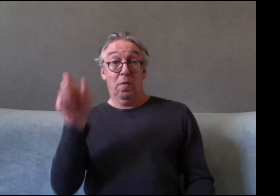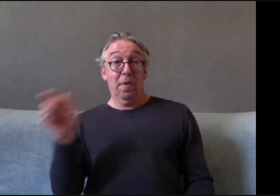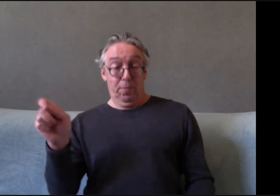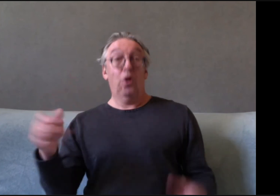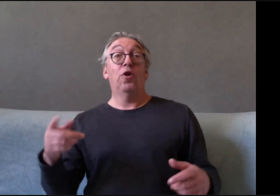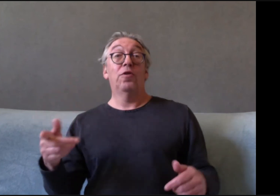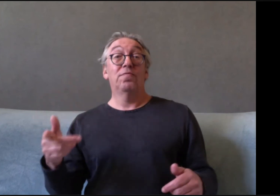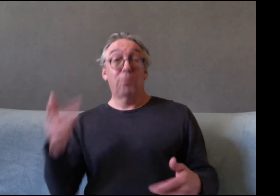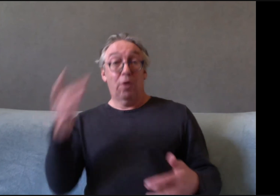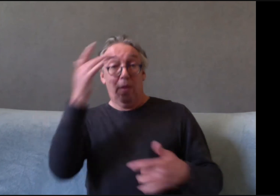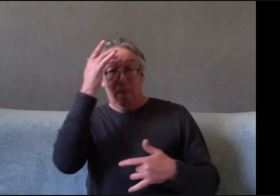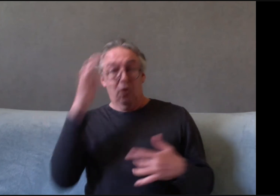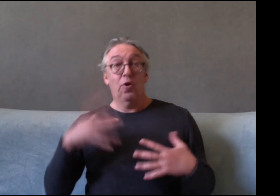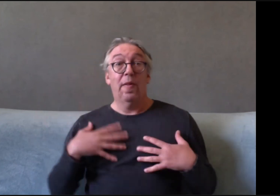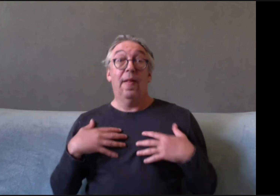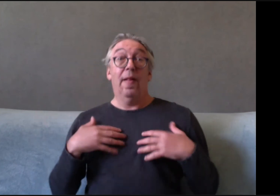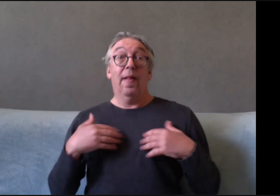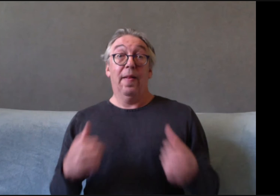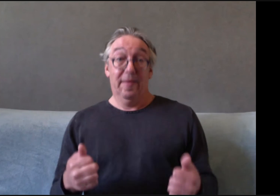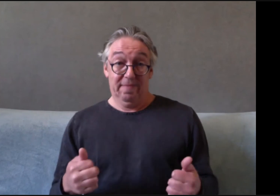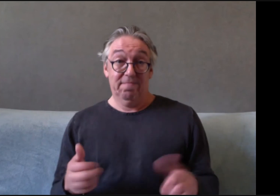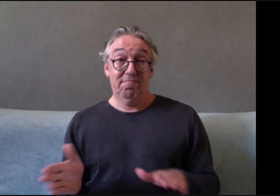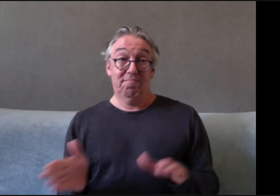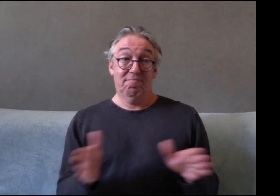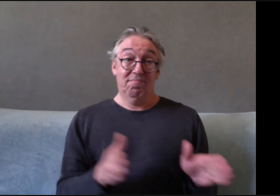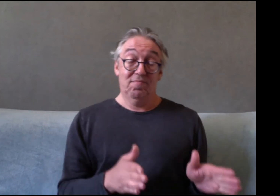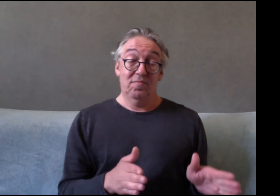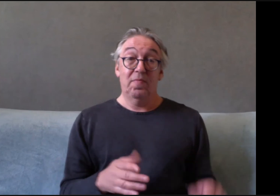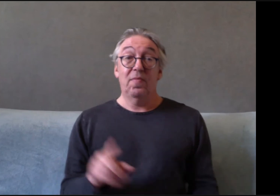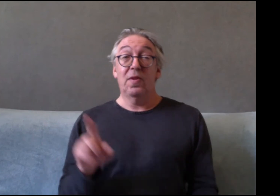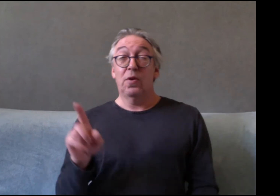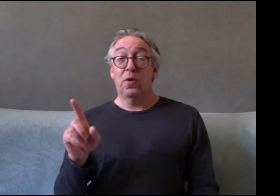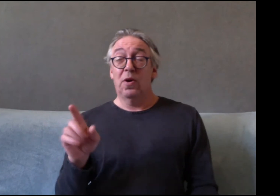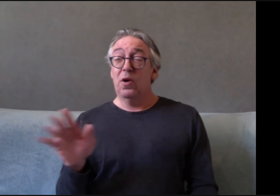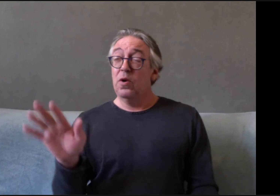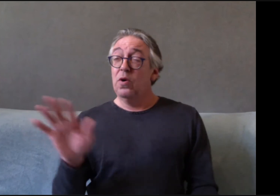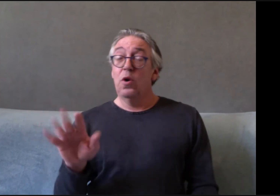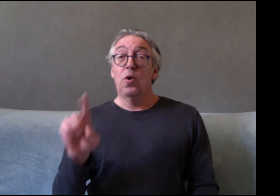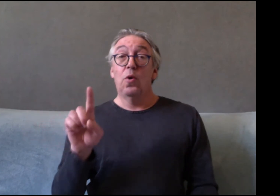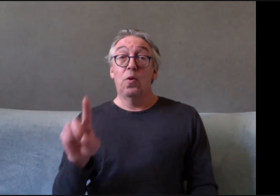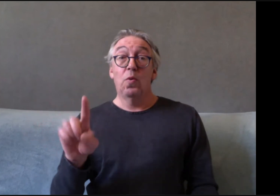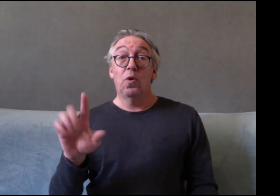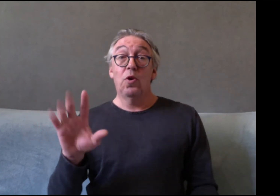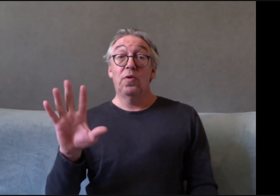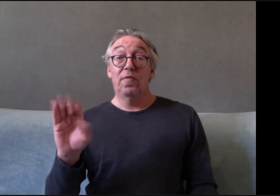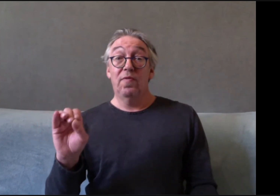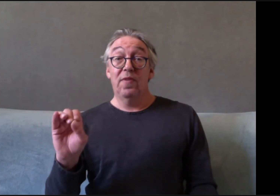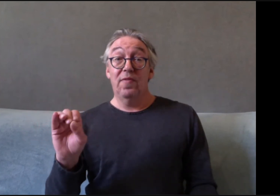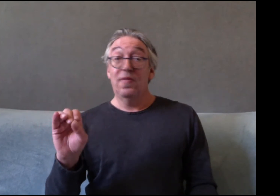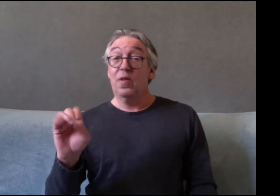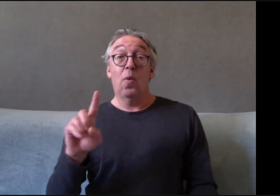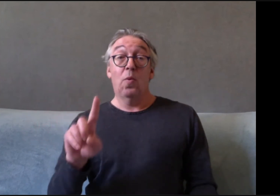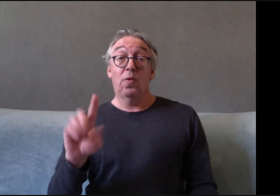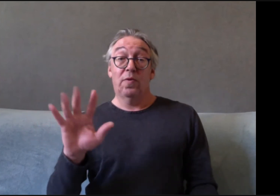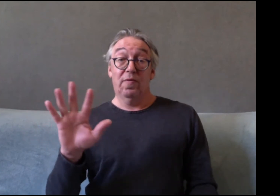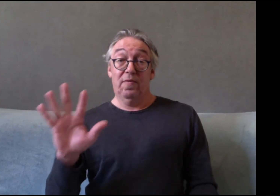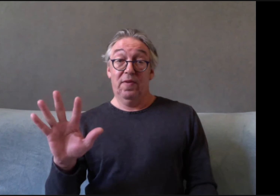And around 152,000 people infected.